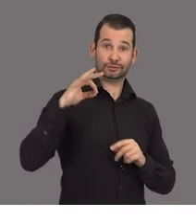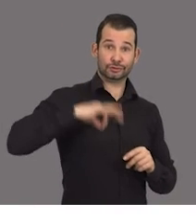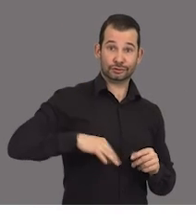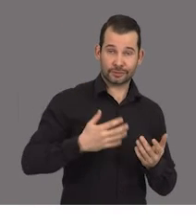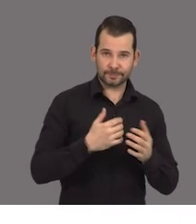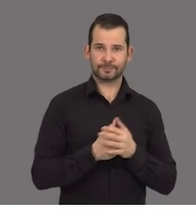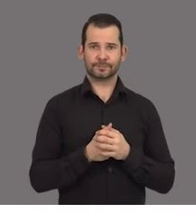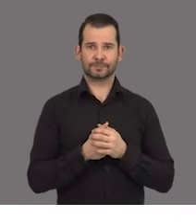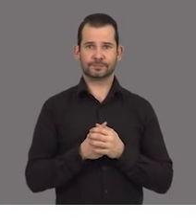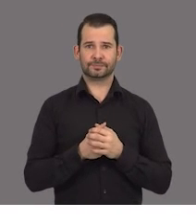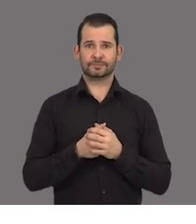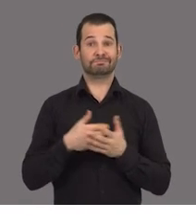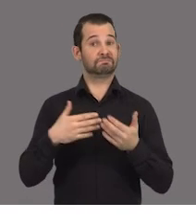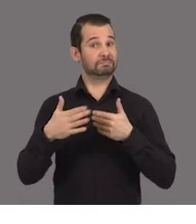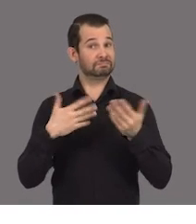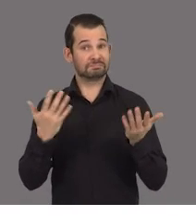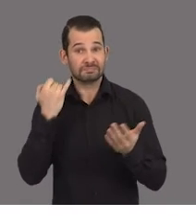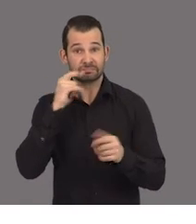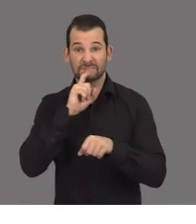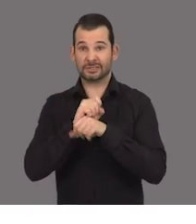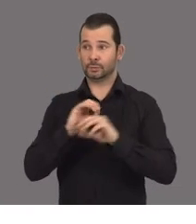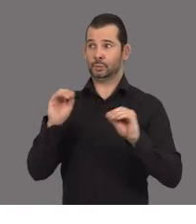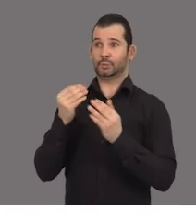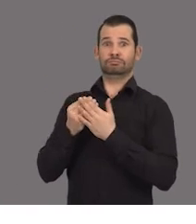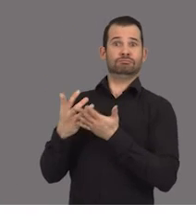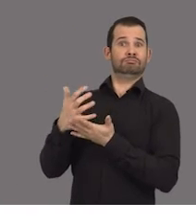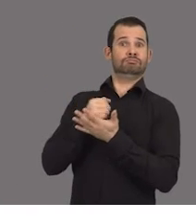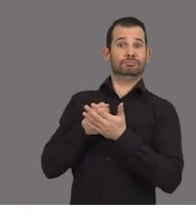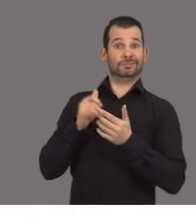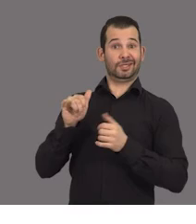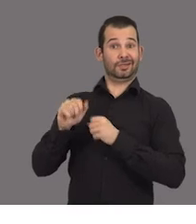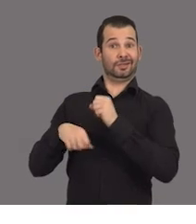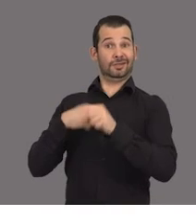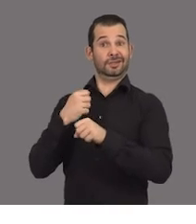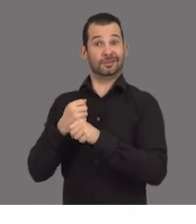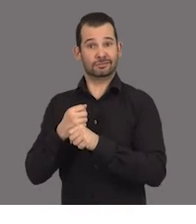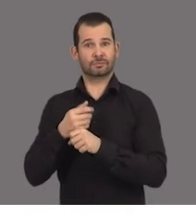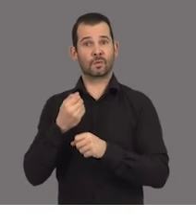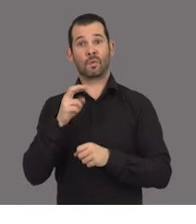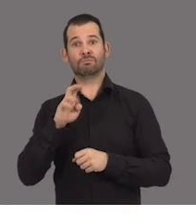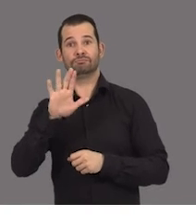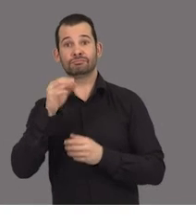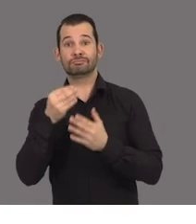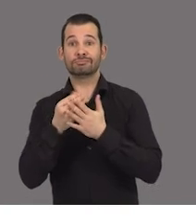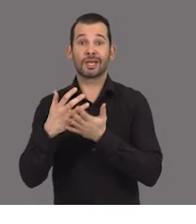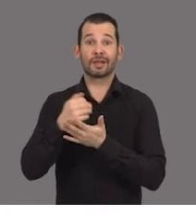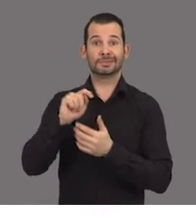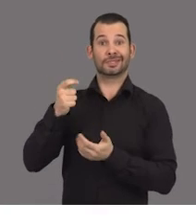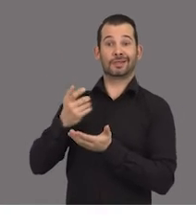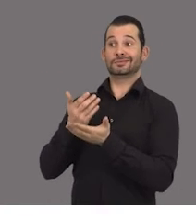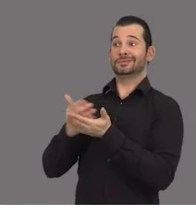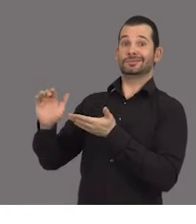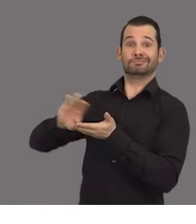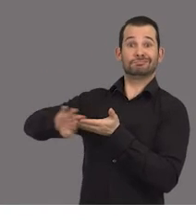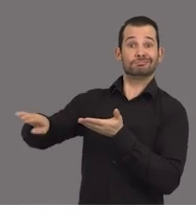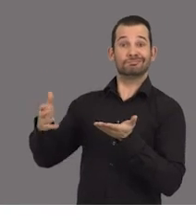So even if you didn’t earn any income in the year, or your income was tax-exempt, we need this information.